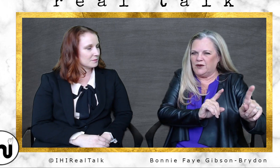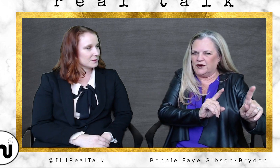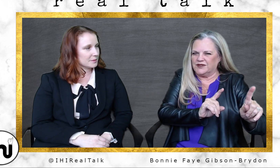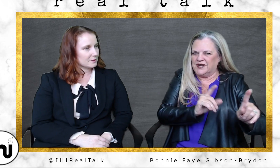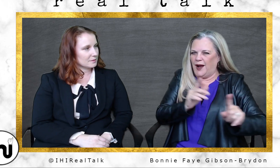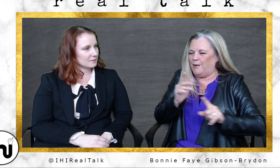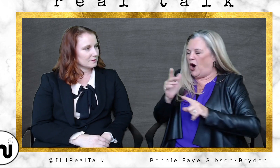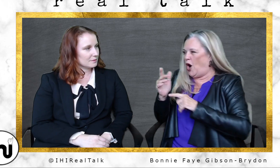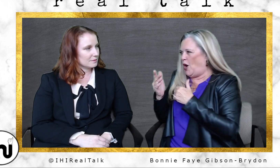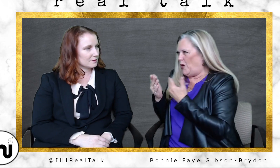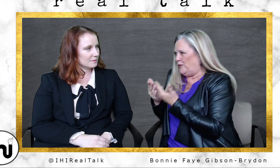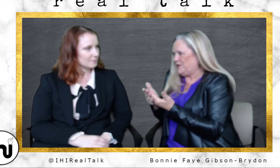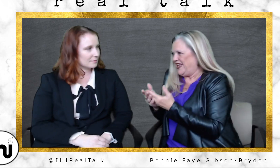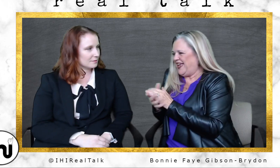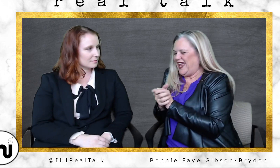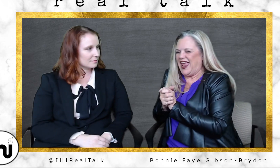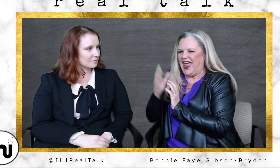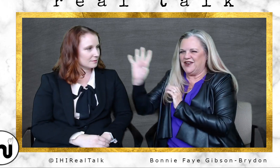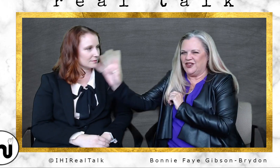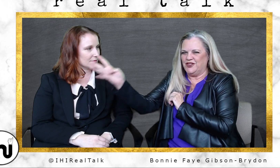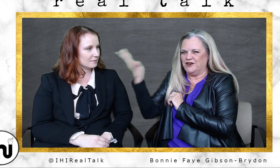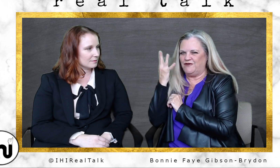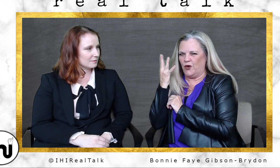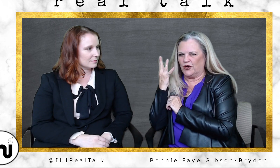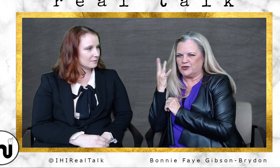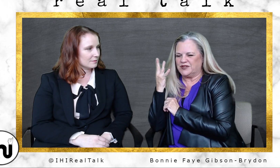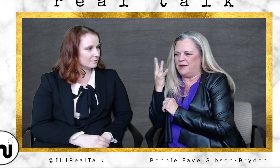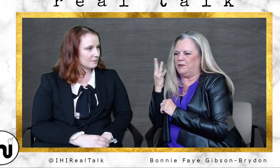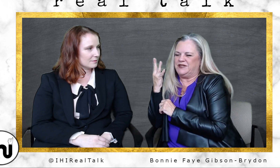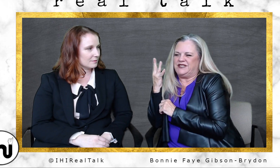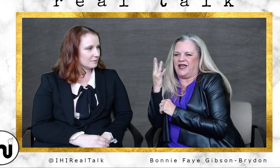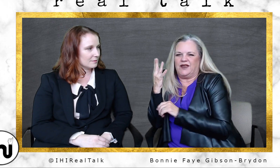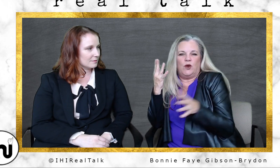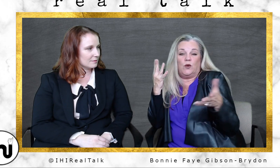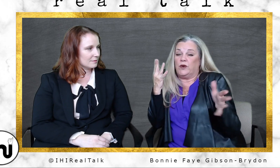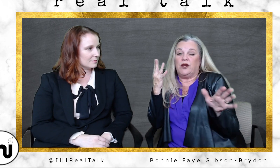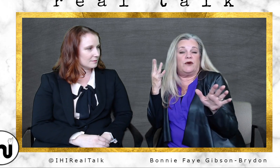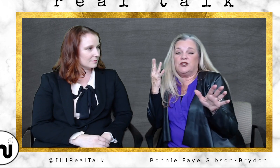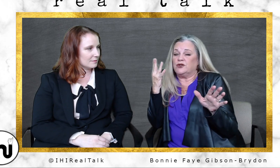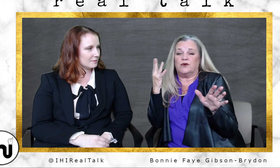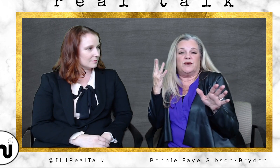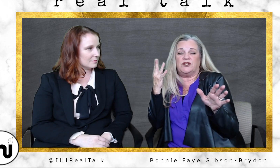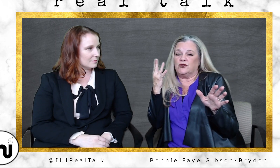would come home and the four would come up and say, "We already do what we do. We